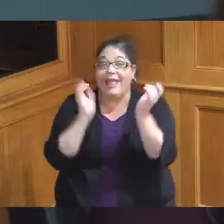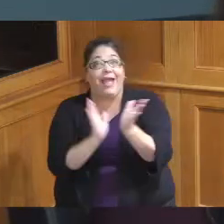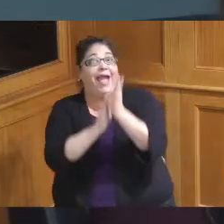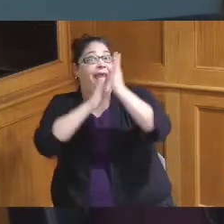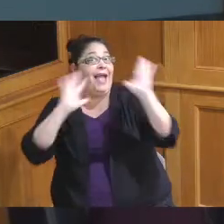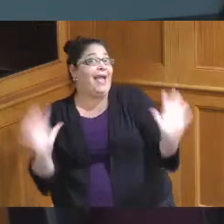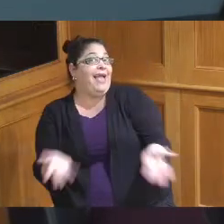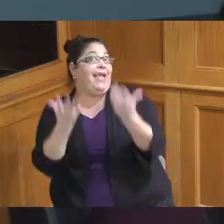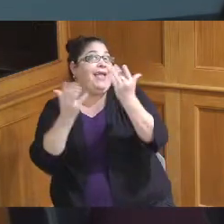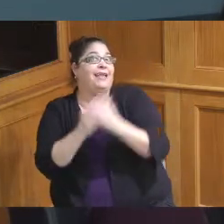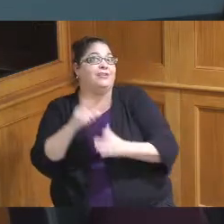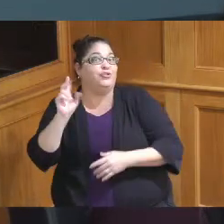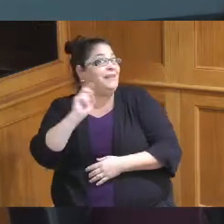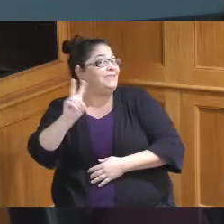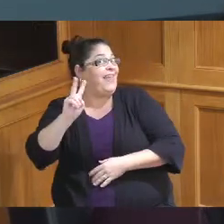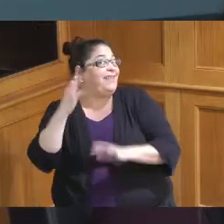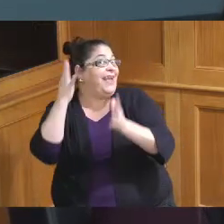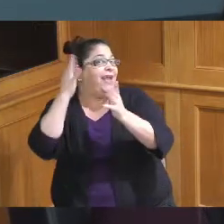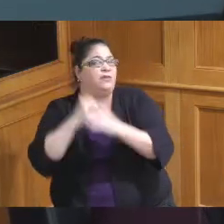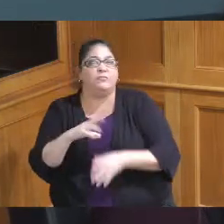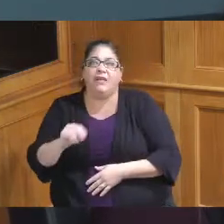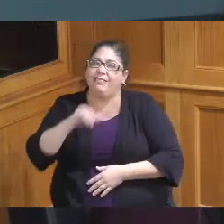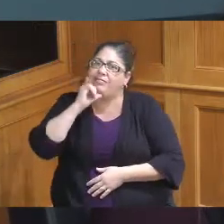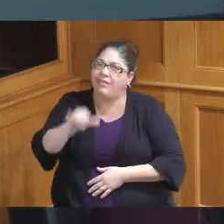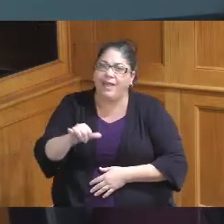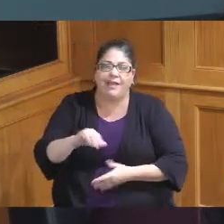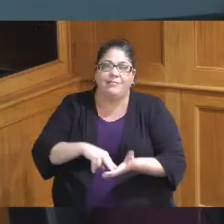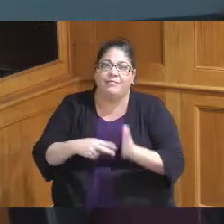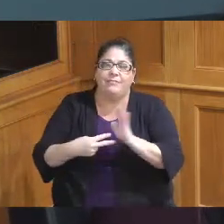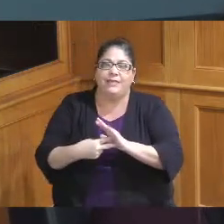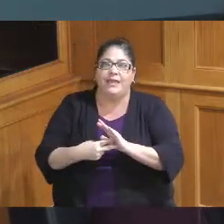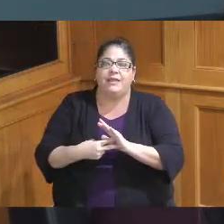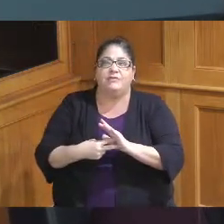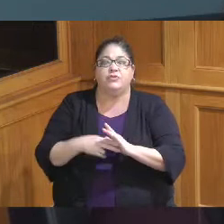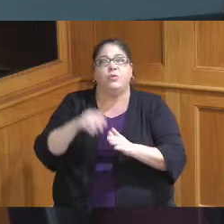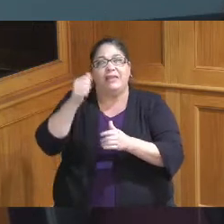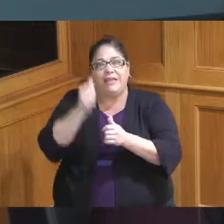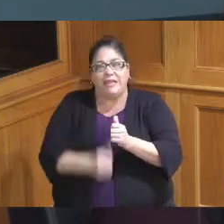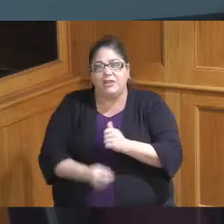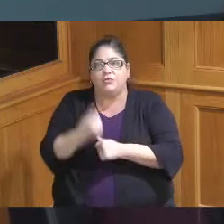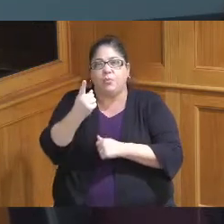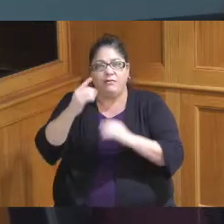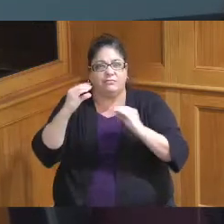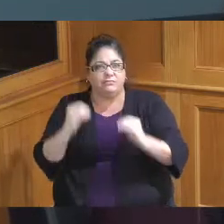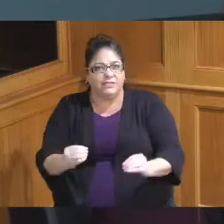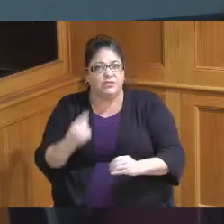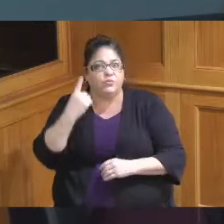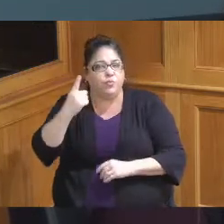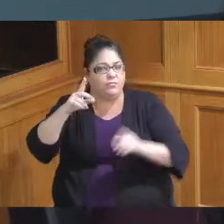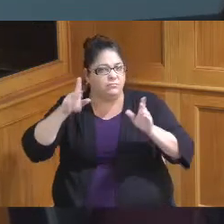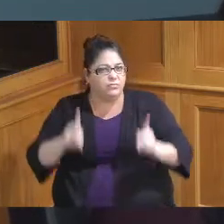everyone aware so Each one teach one please and I thought it might be interesting to those who are